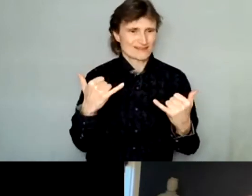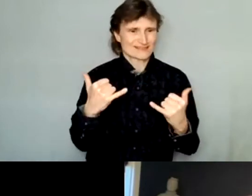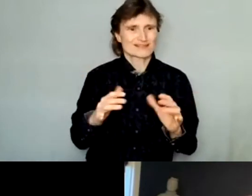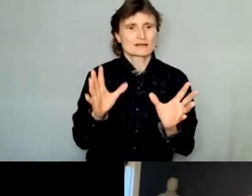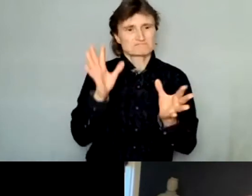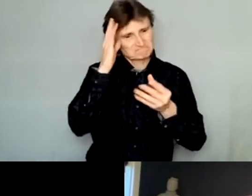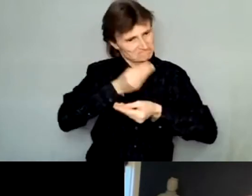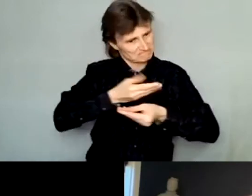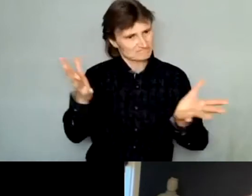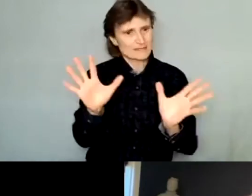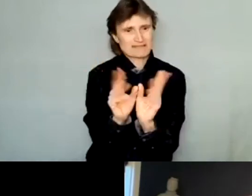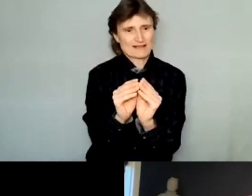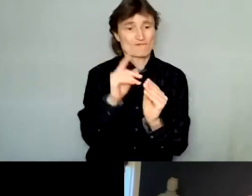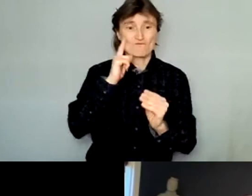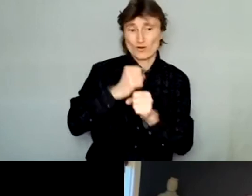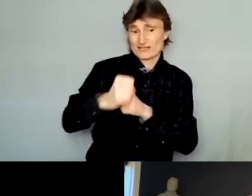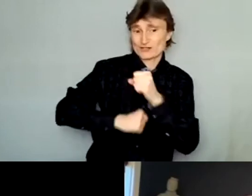again in 2022 with intention.